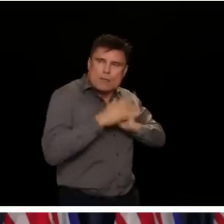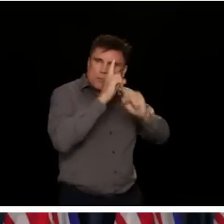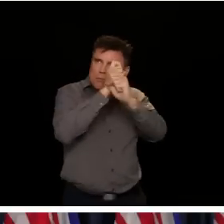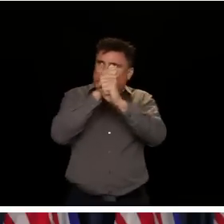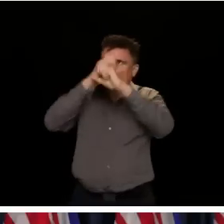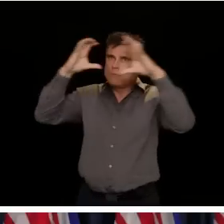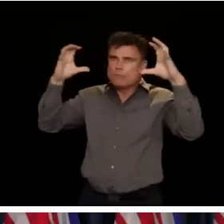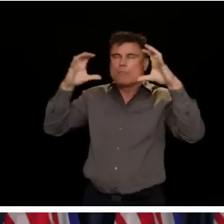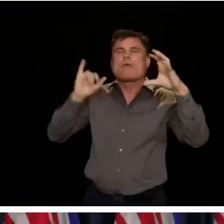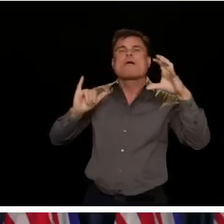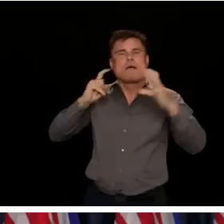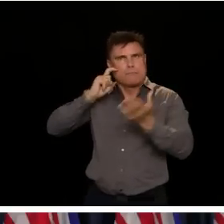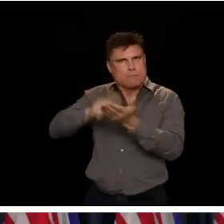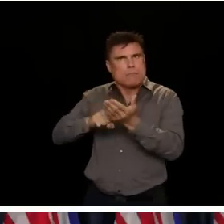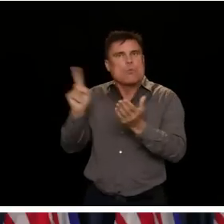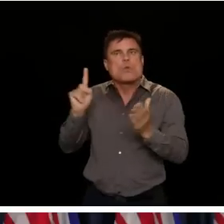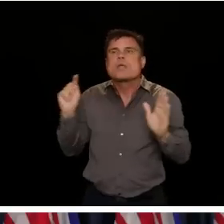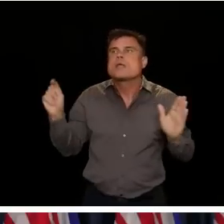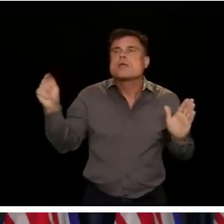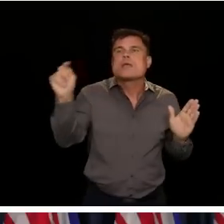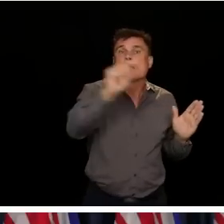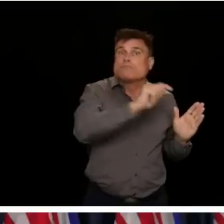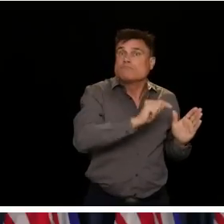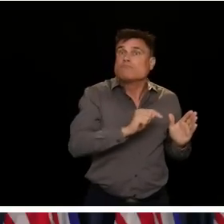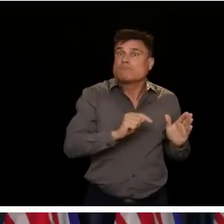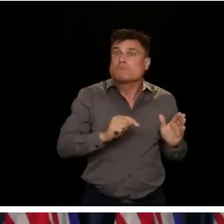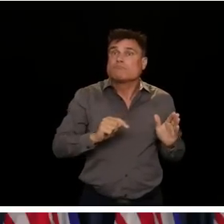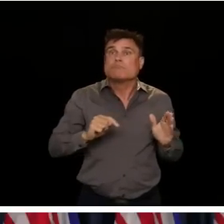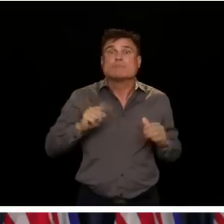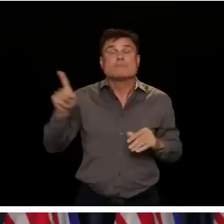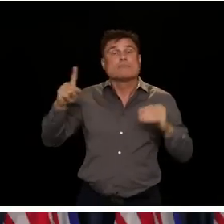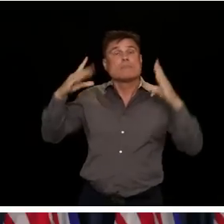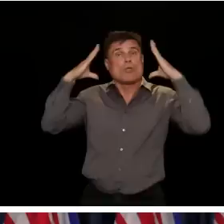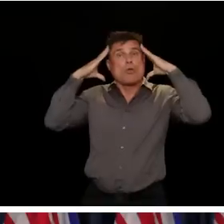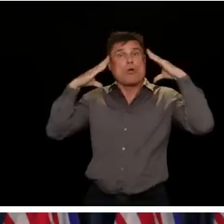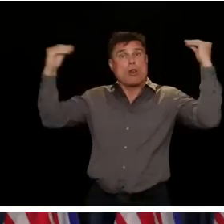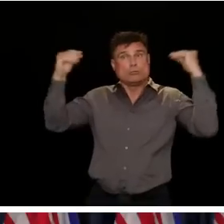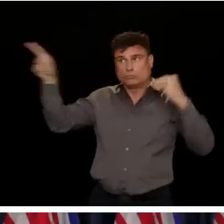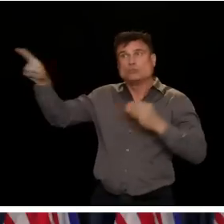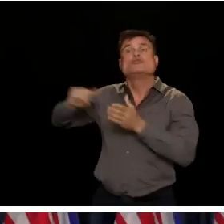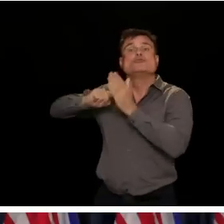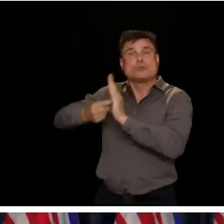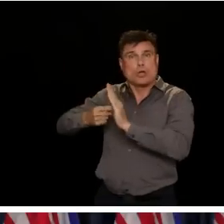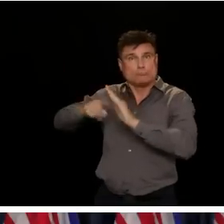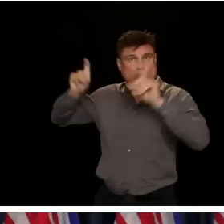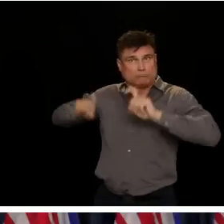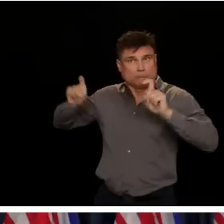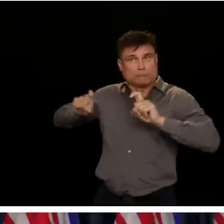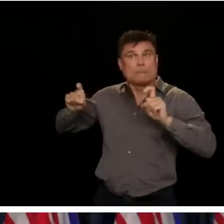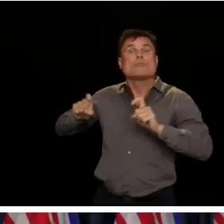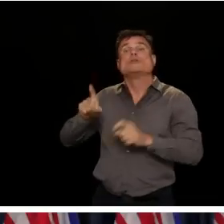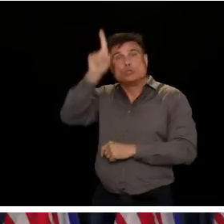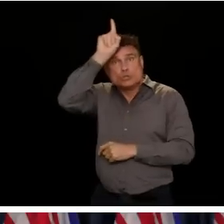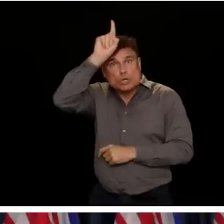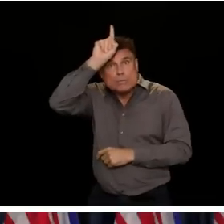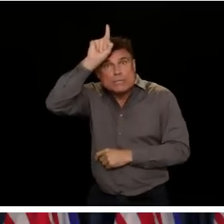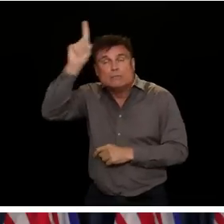other countries around the world, the Netherlands started a program, Finland and Germany and recently Italy has reported some of the sampling they did